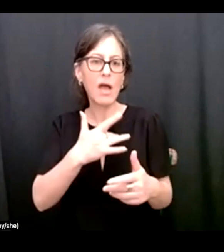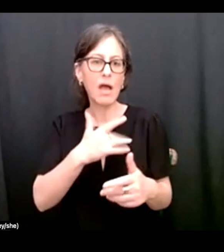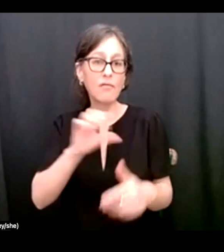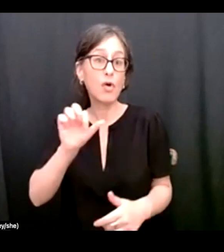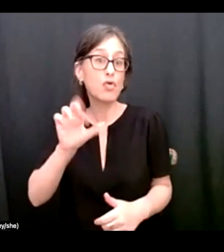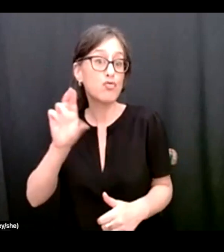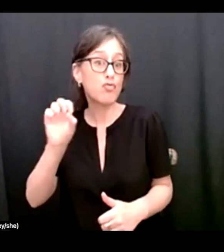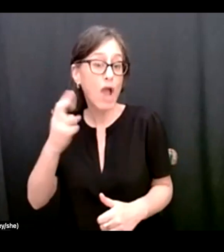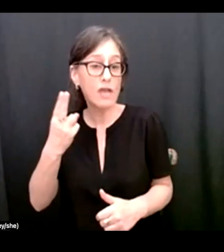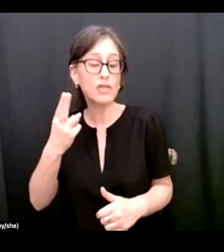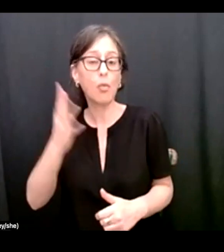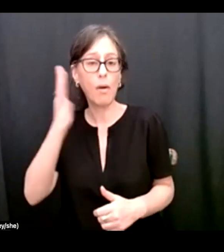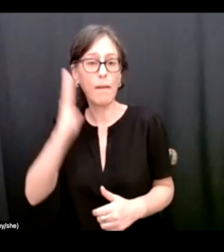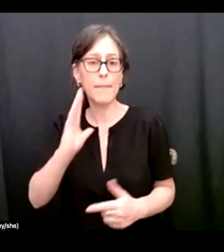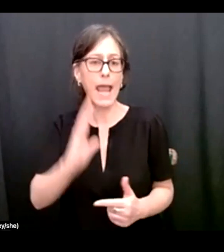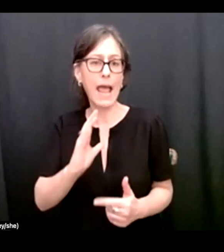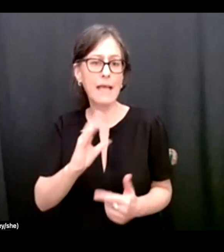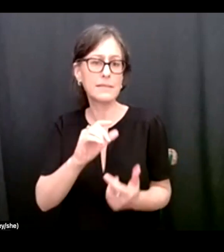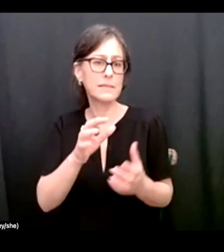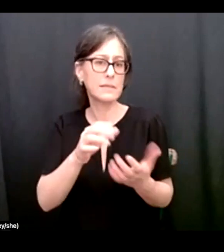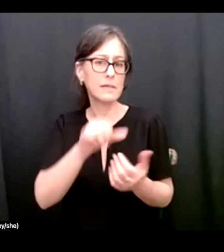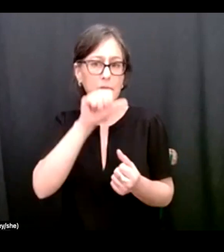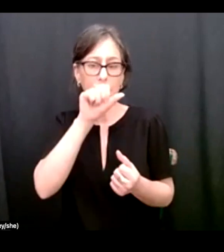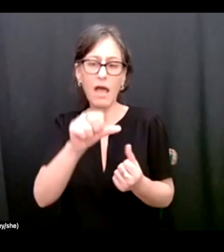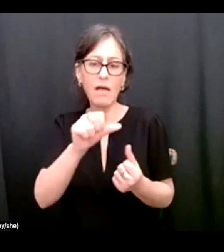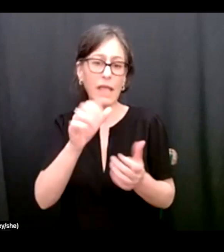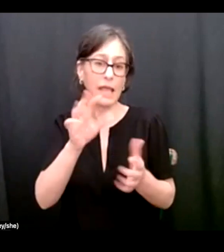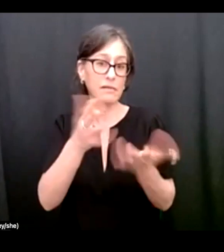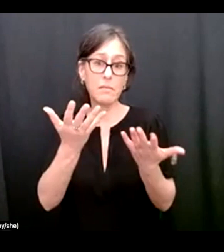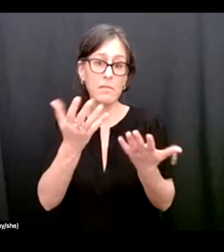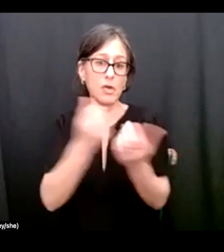quotes, you know, lines from movies they liked or whatever. And number four,